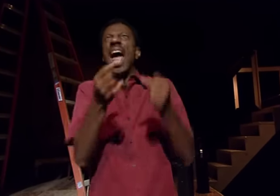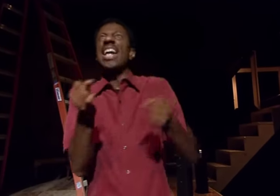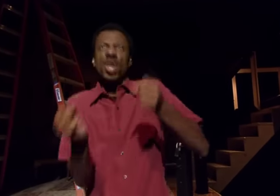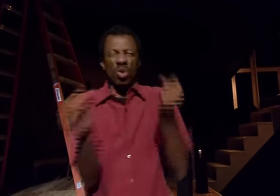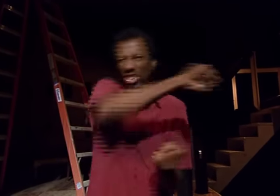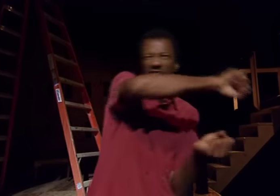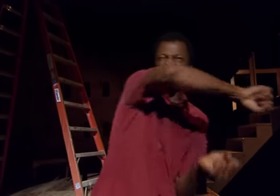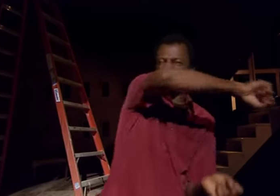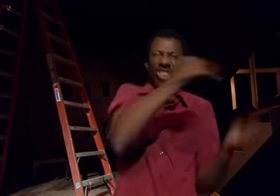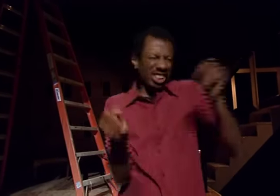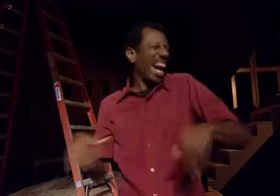"Hey, you!"